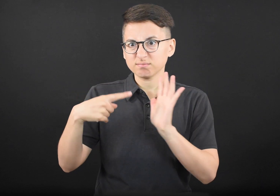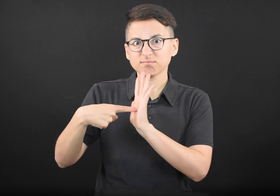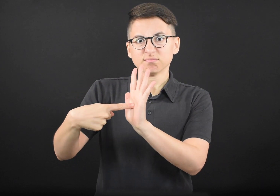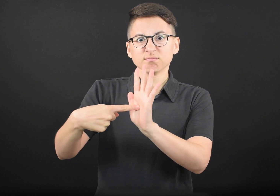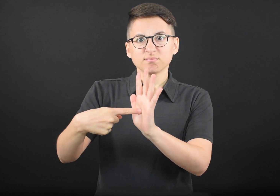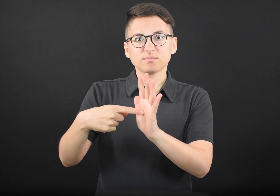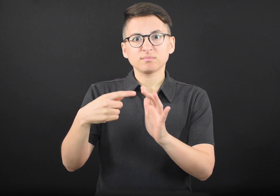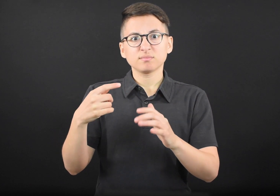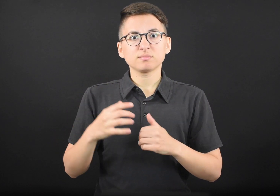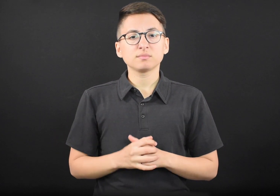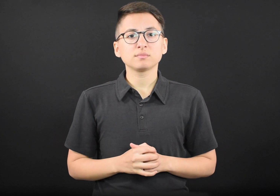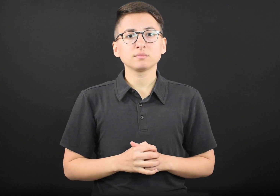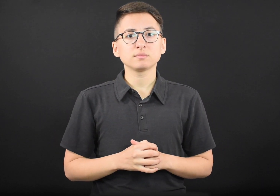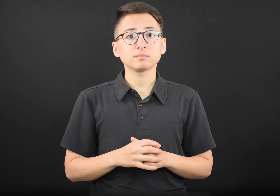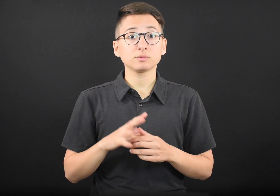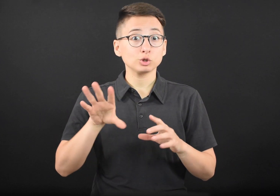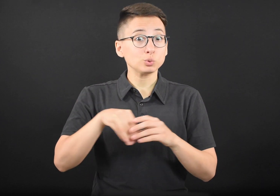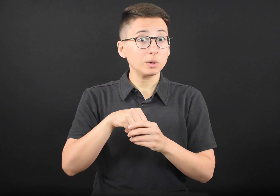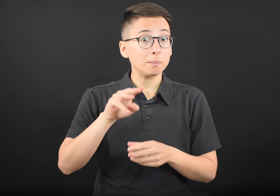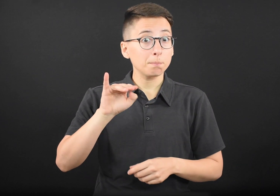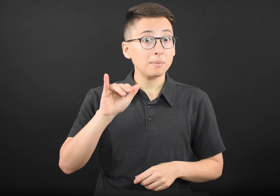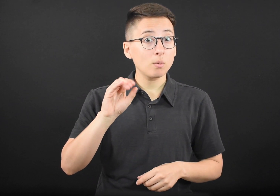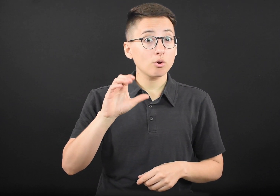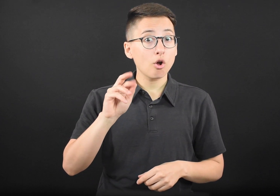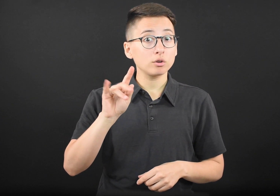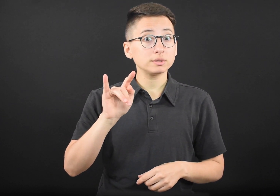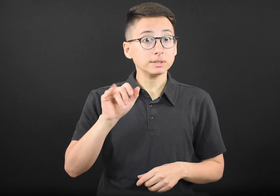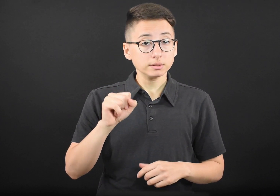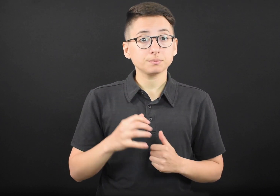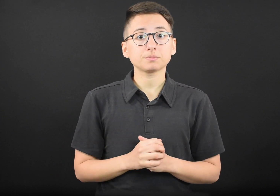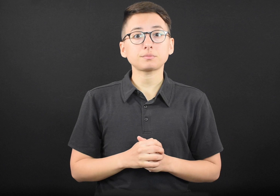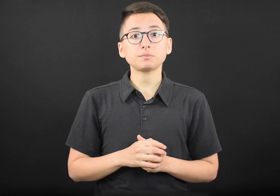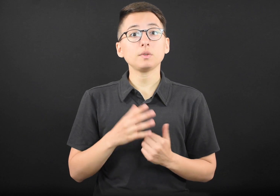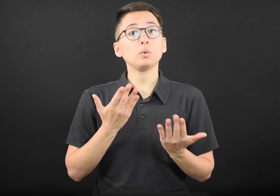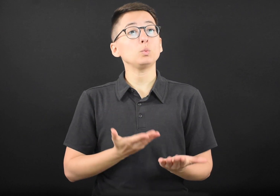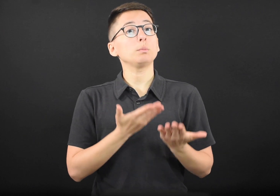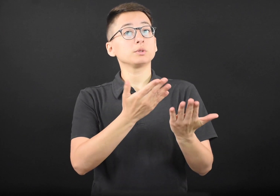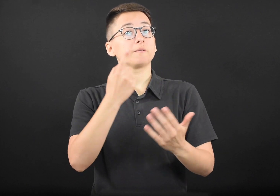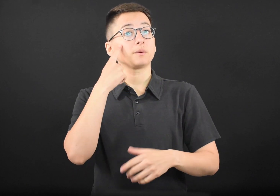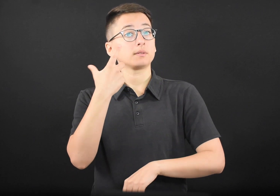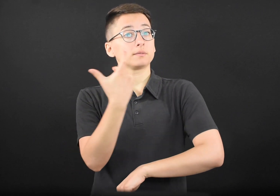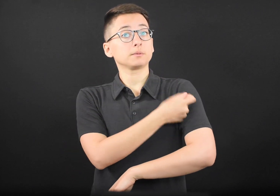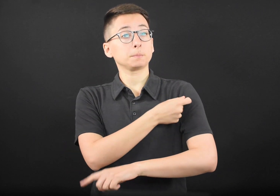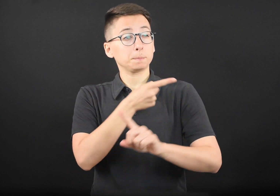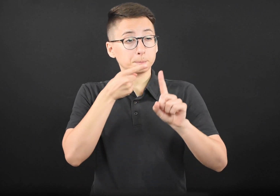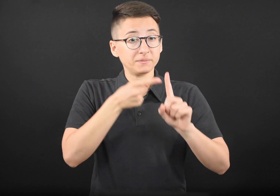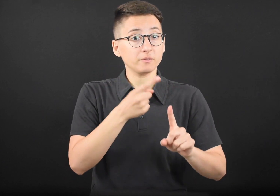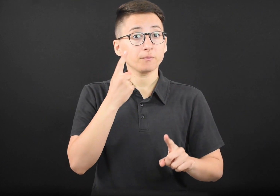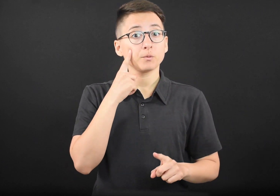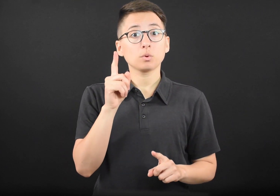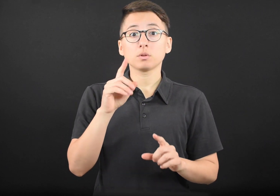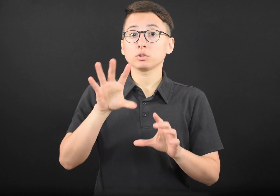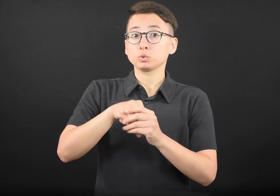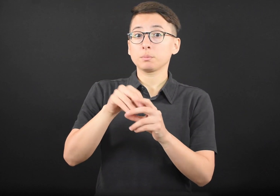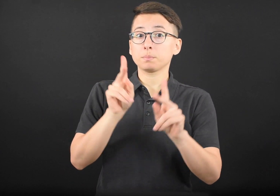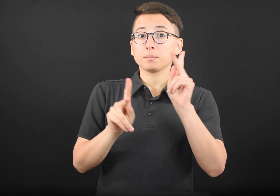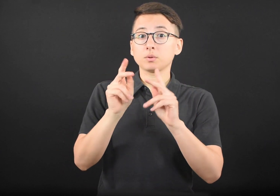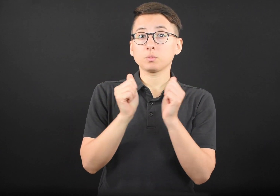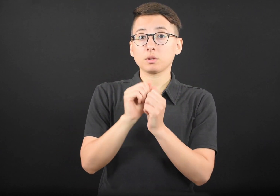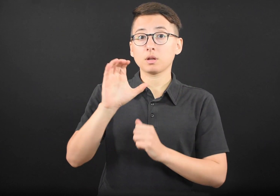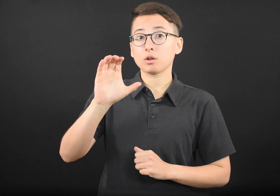still revealing themselves, including myocarditis. The recommendation for vaccination specifically